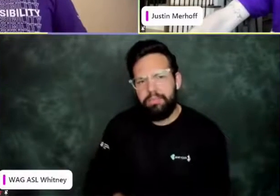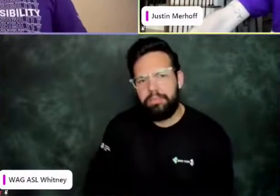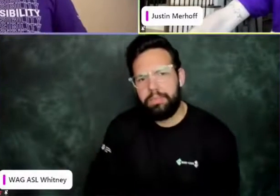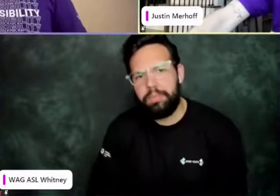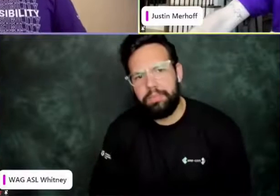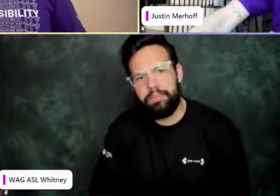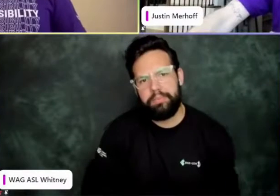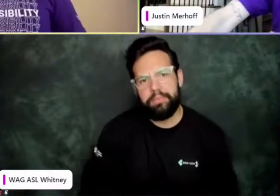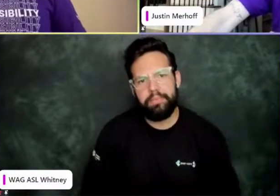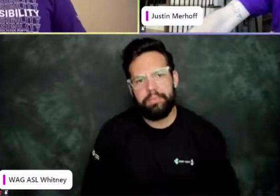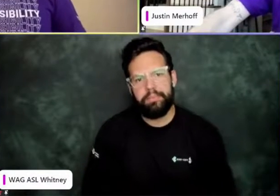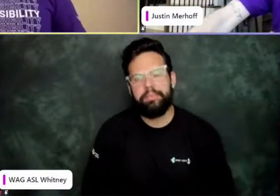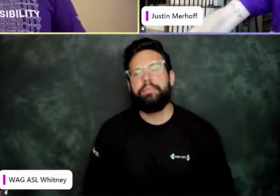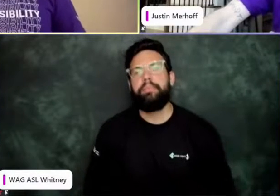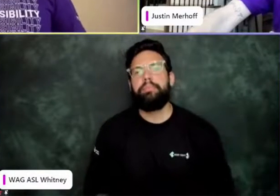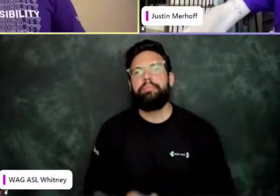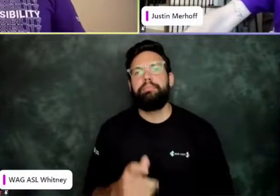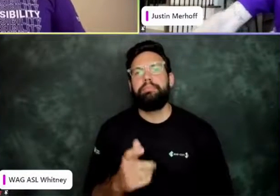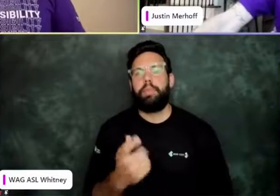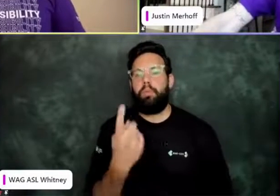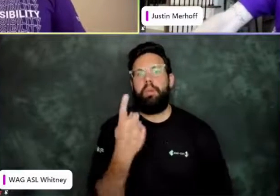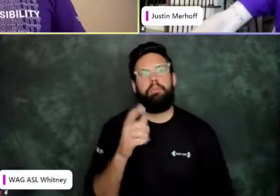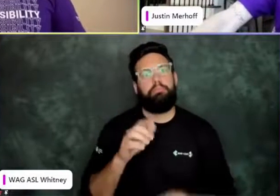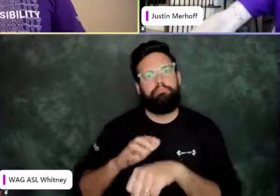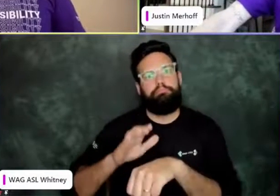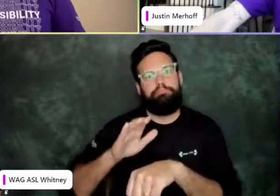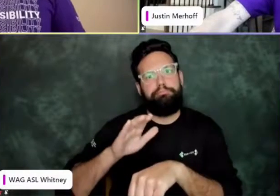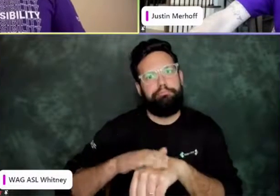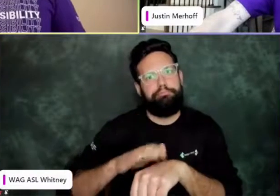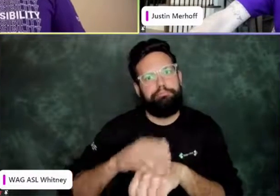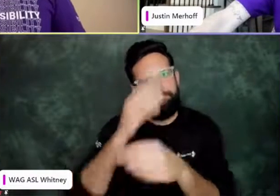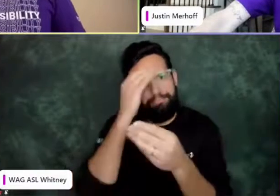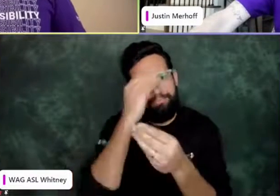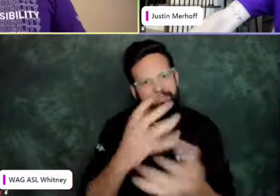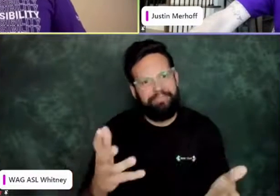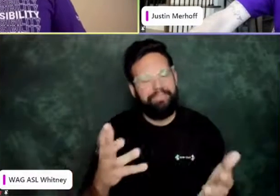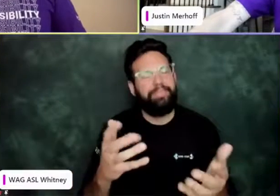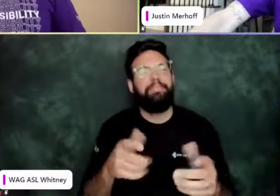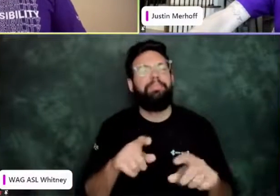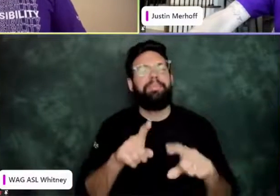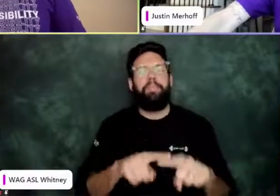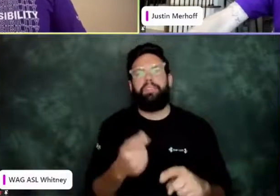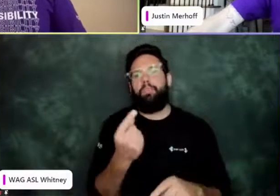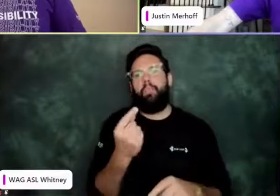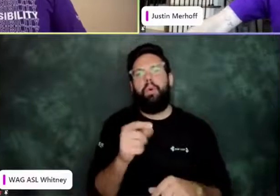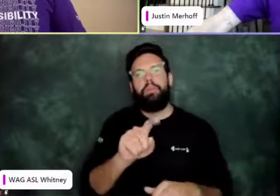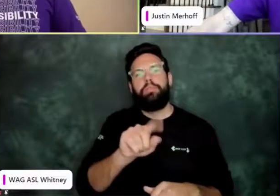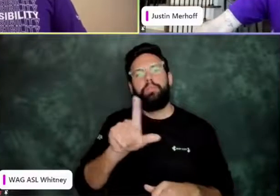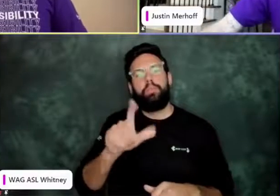The big disclaimer I'll give is what tools work within your processes at your organization